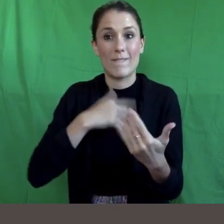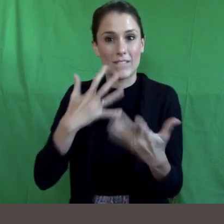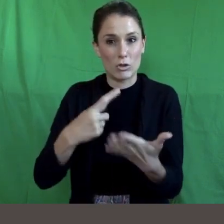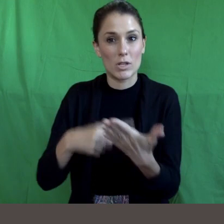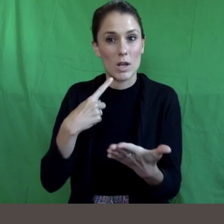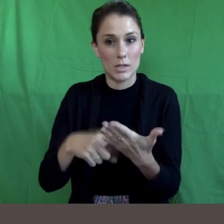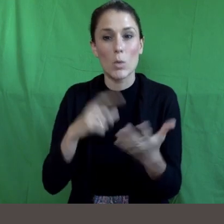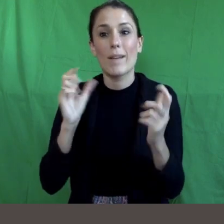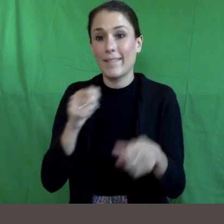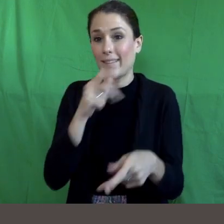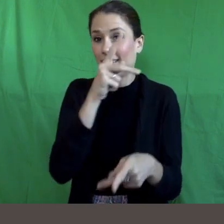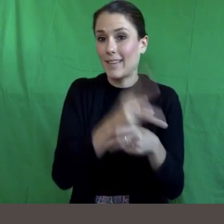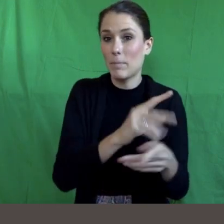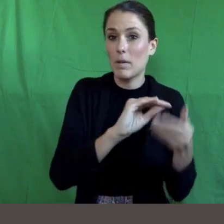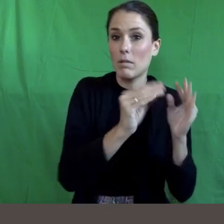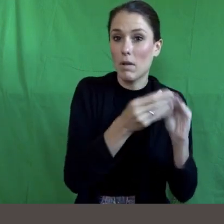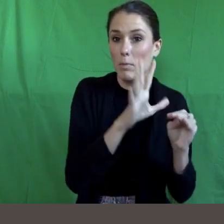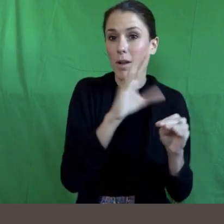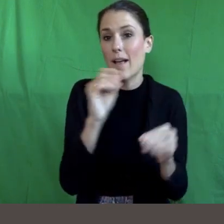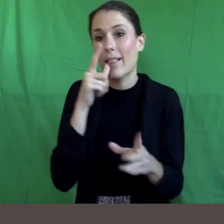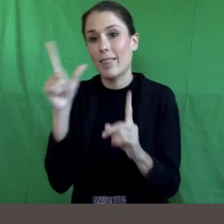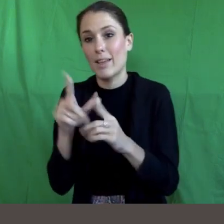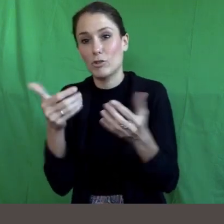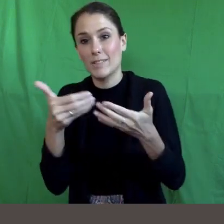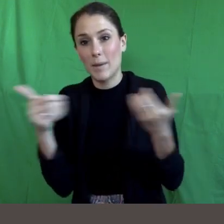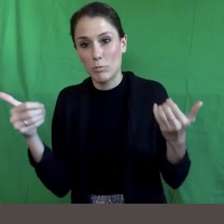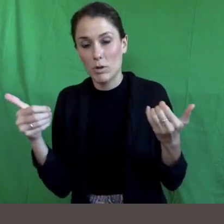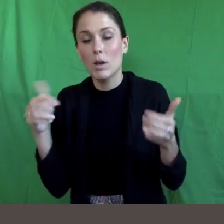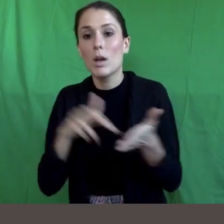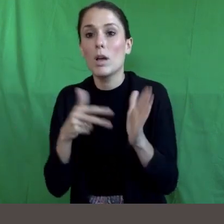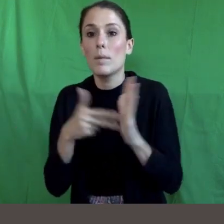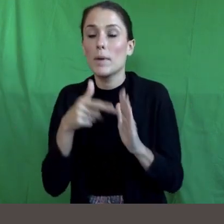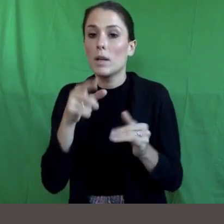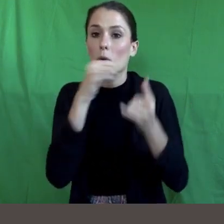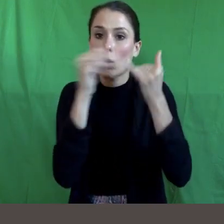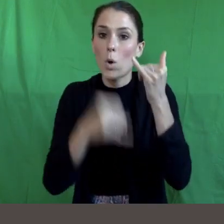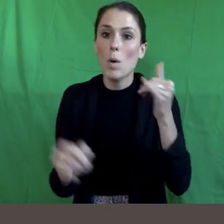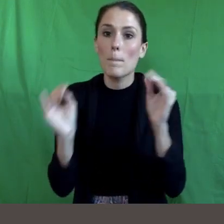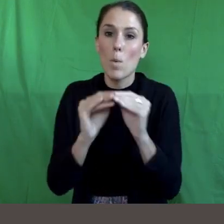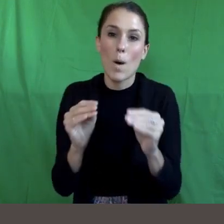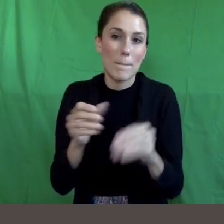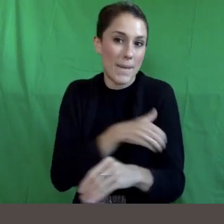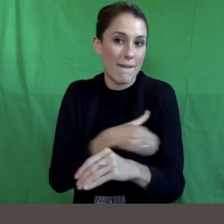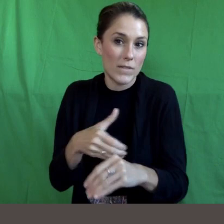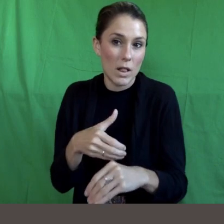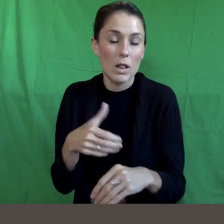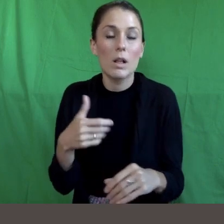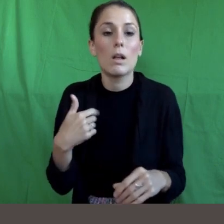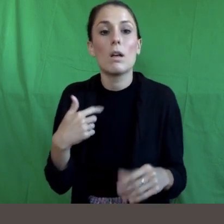The benefit of this approach is that we can keep the digits and the letters separately, which means that this code is all more powerful.